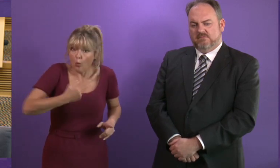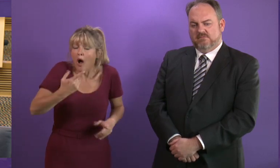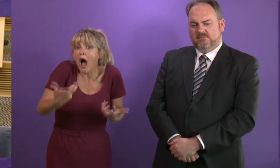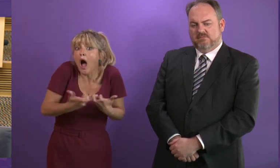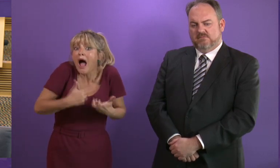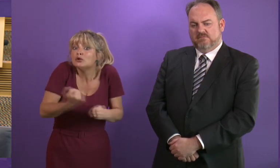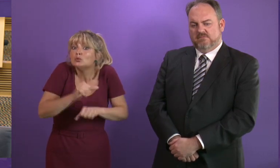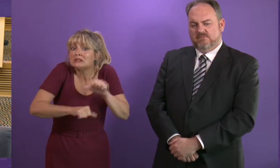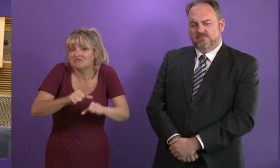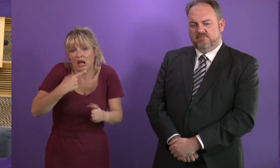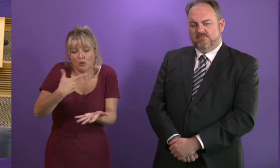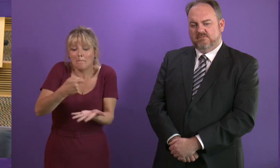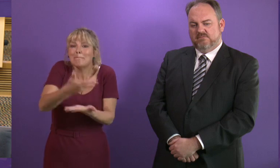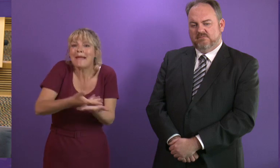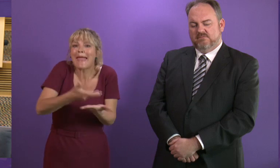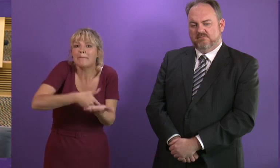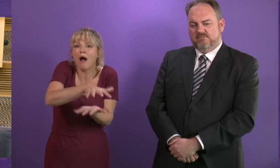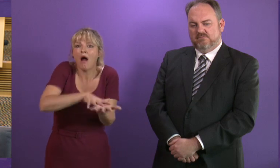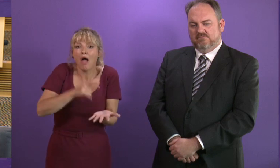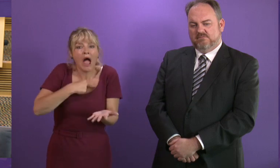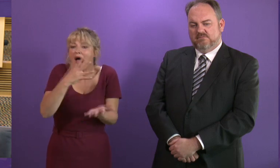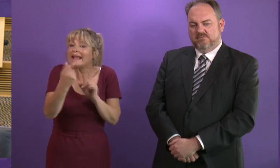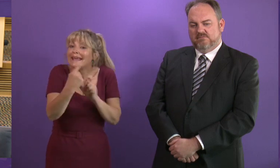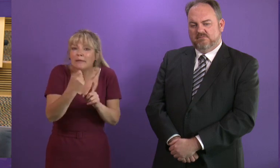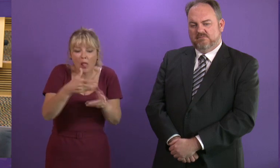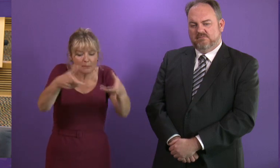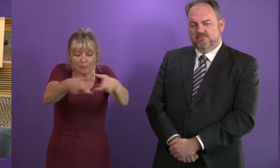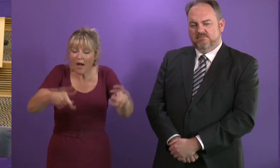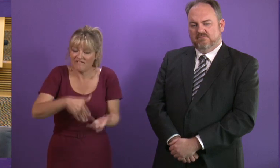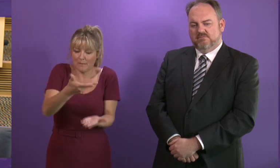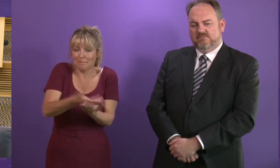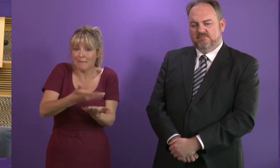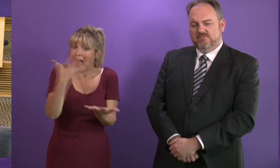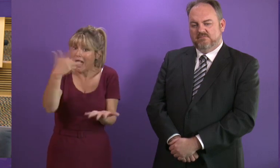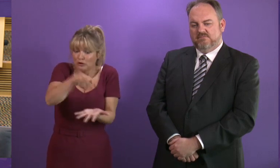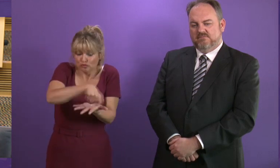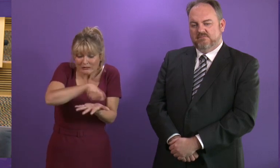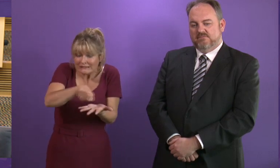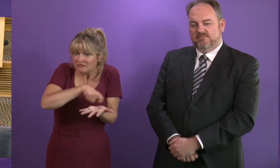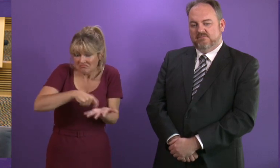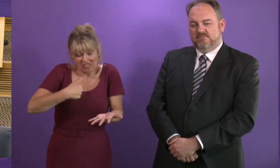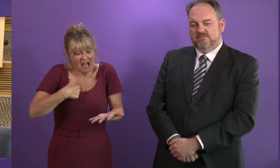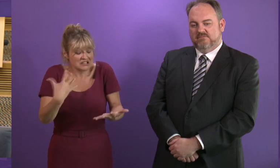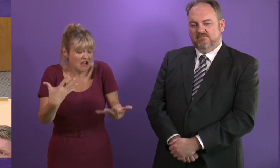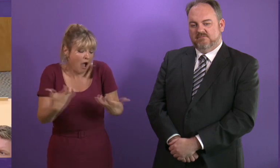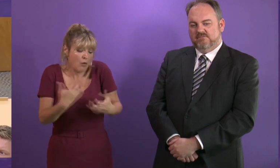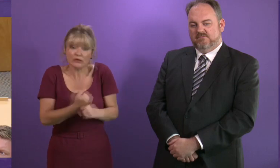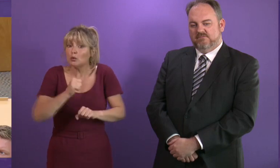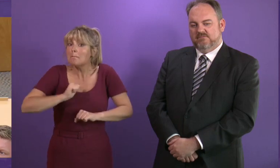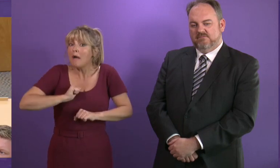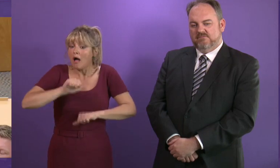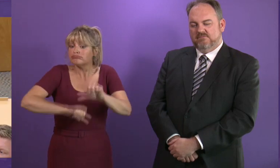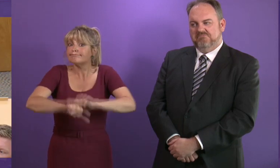paper. I receive paper boxes, not email boxes, and I make handwritten notes. We will continue